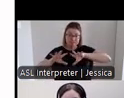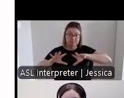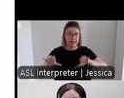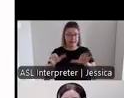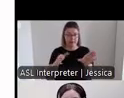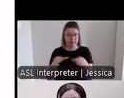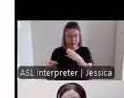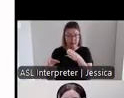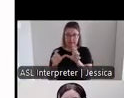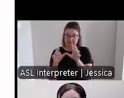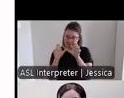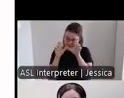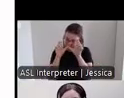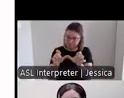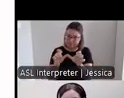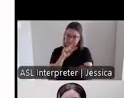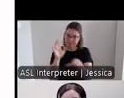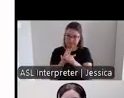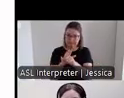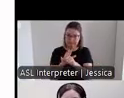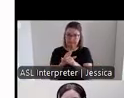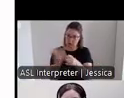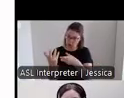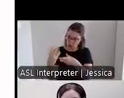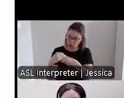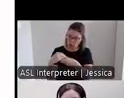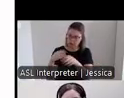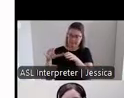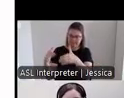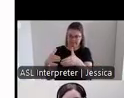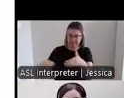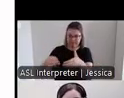to ensure sustained commitment to inclusive collections in 2025.